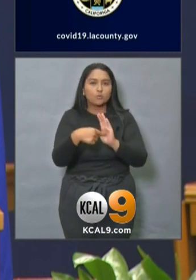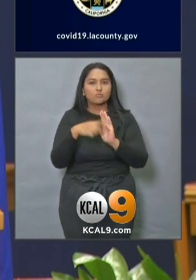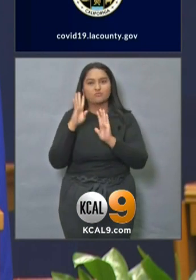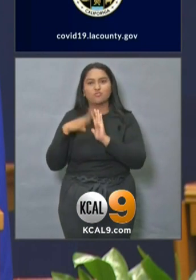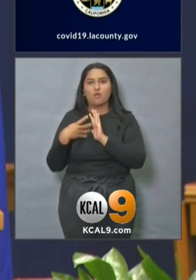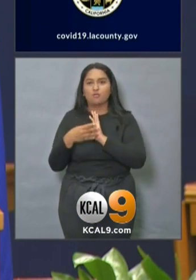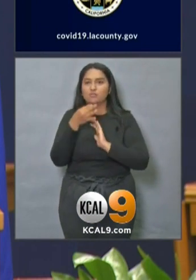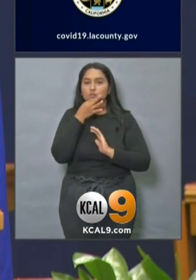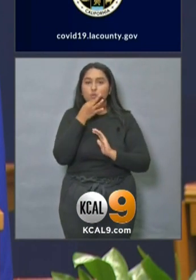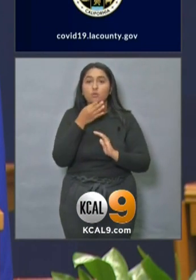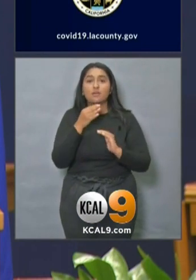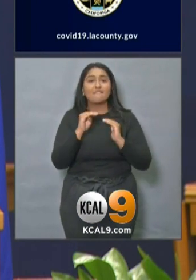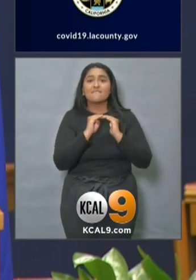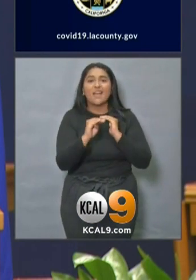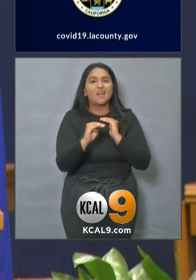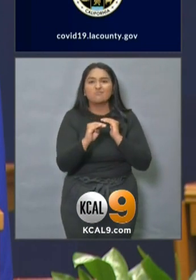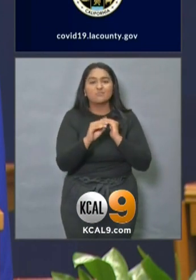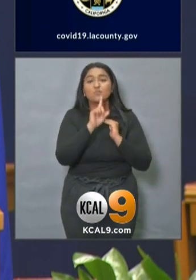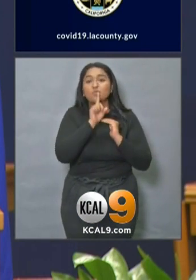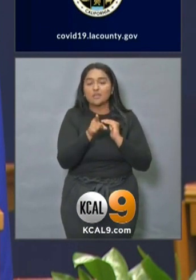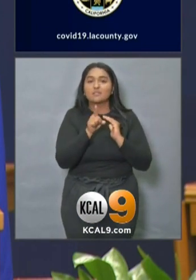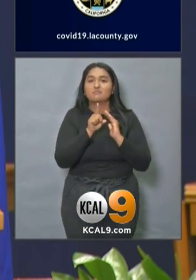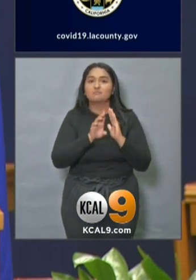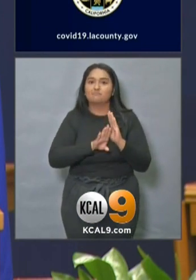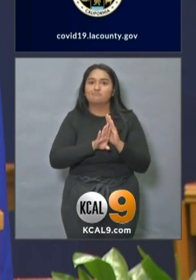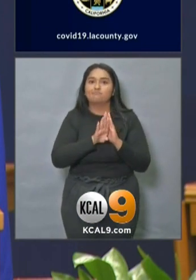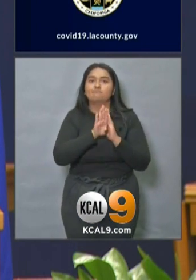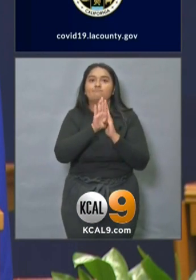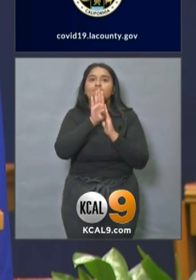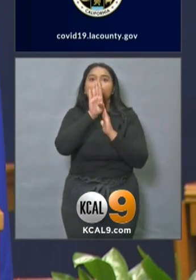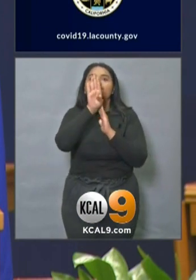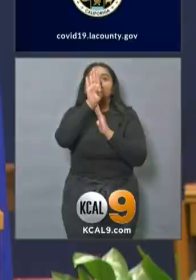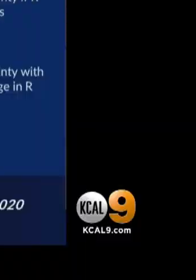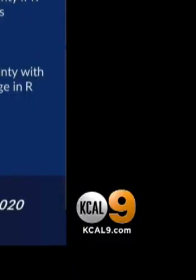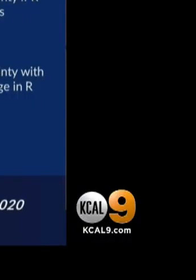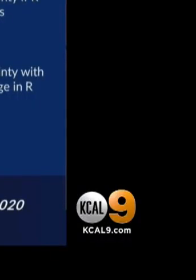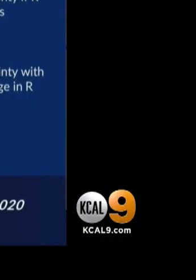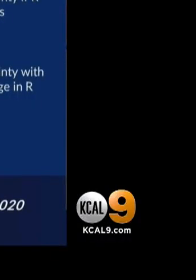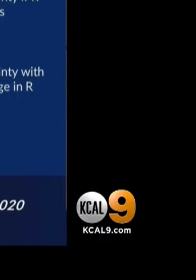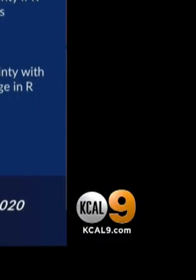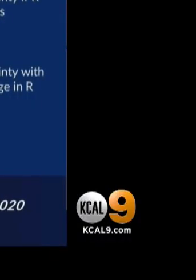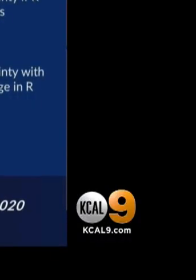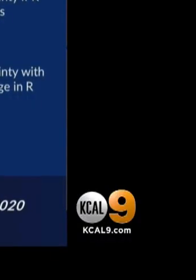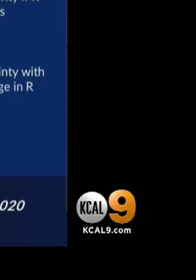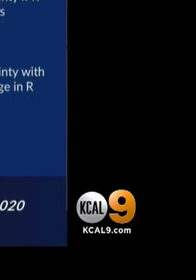CONTACT WITH PEOPLE THAT THEY HAVE STAYED AWAY FROM BEFORE. THESE CURVES AS YOU WILL SEE, ARE NO LONGER FLAT.